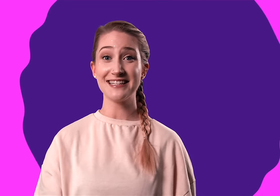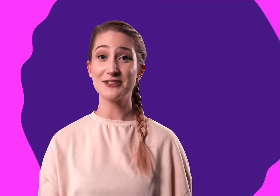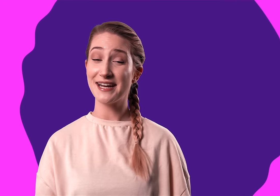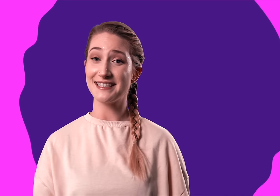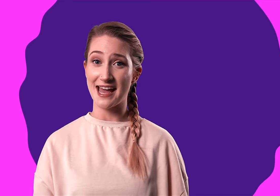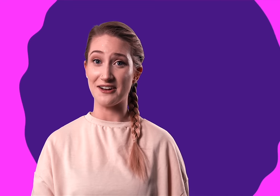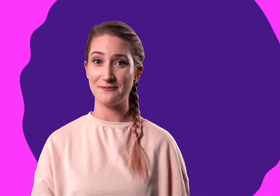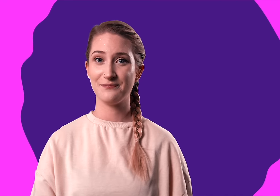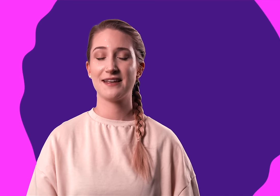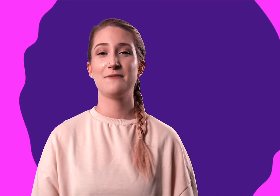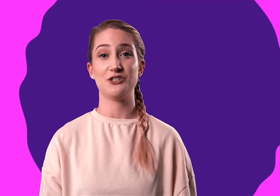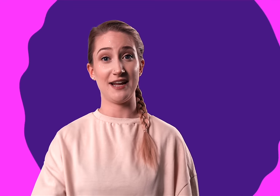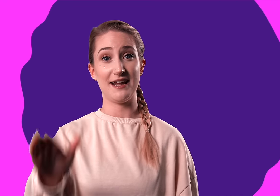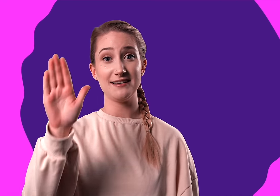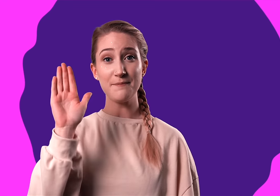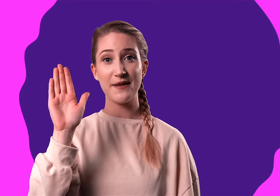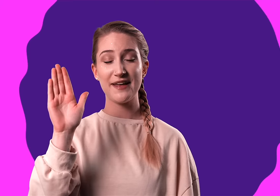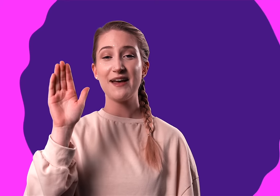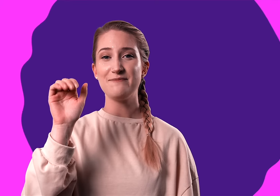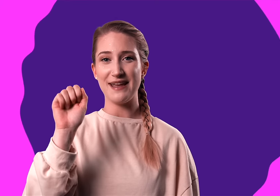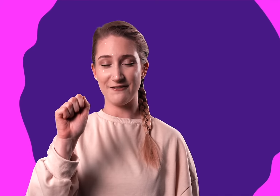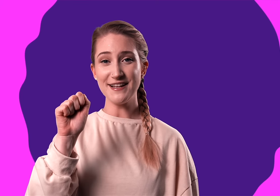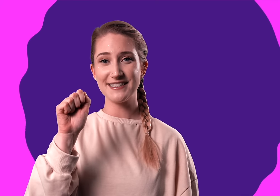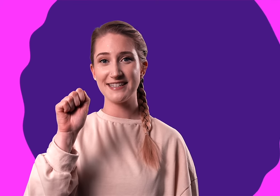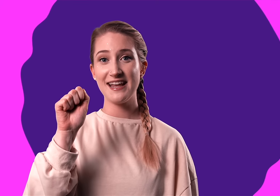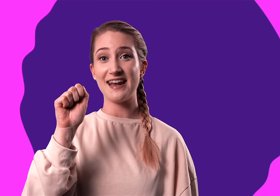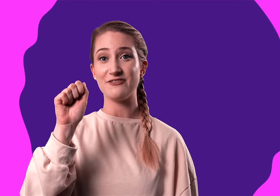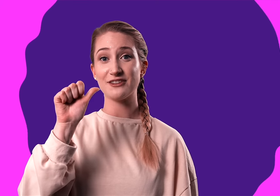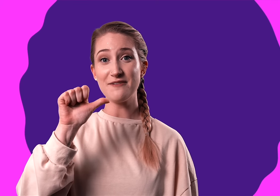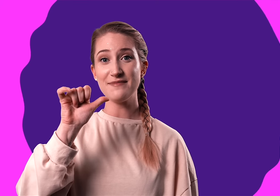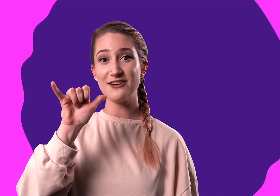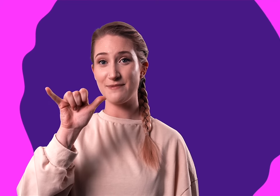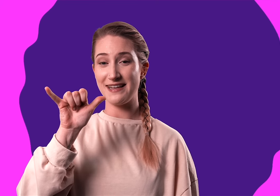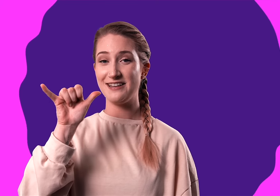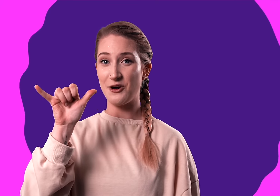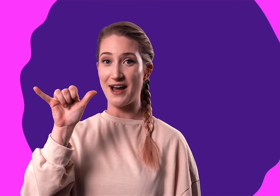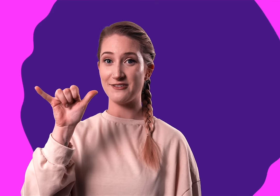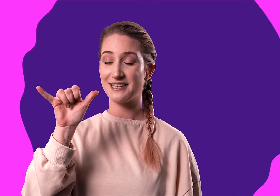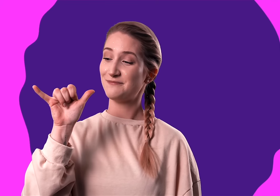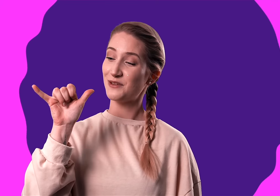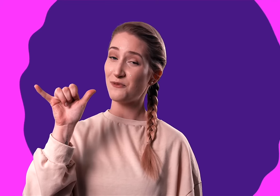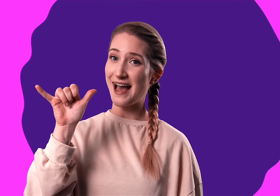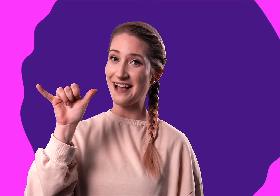Let's do it again together. Put your hand up, make a fist, and have your thumb and your pinky go out. Y.